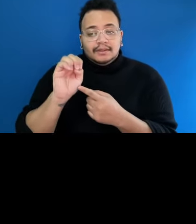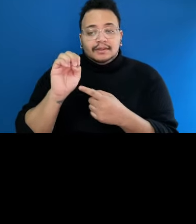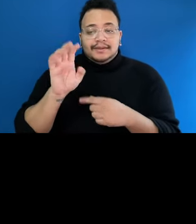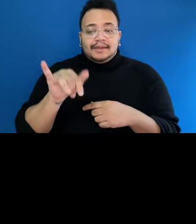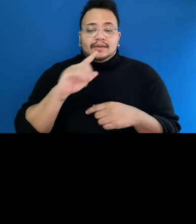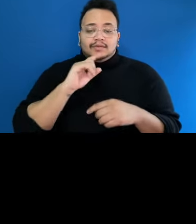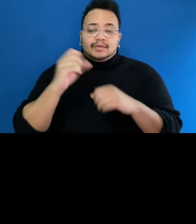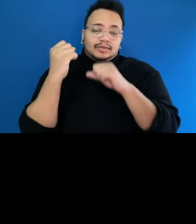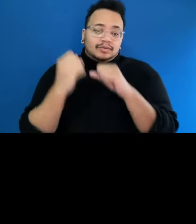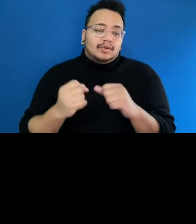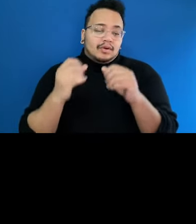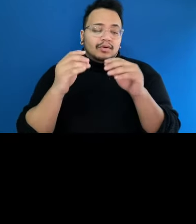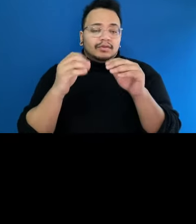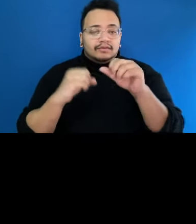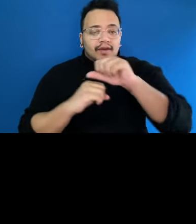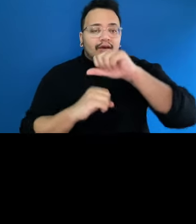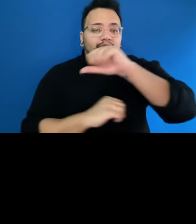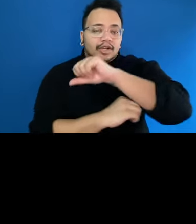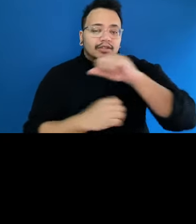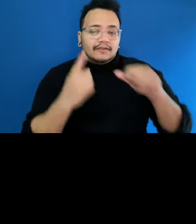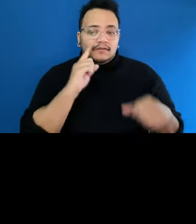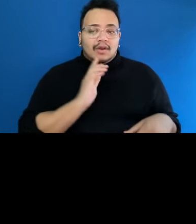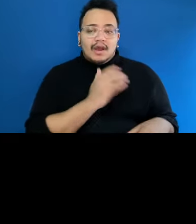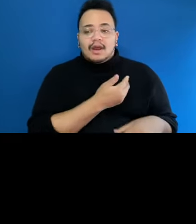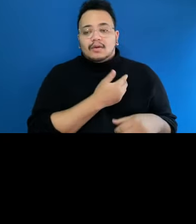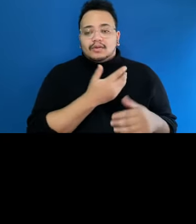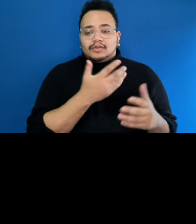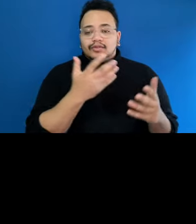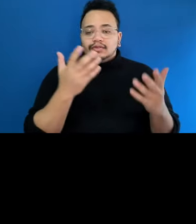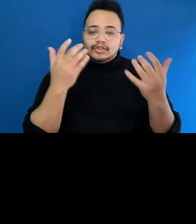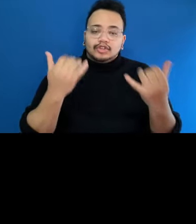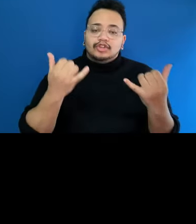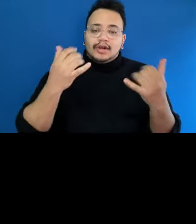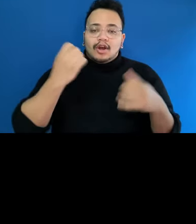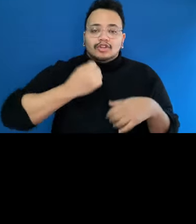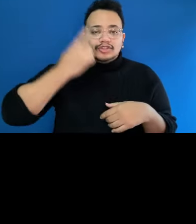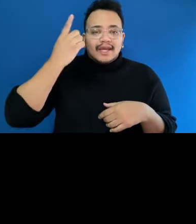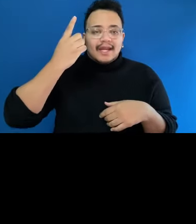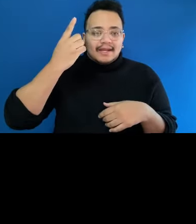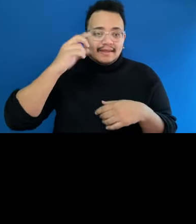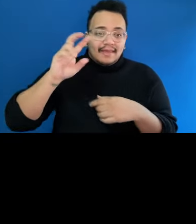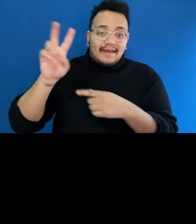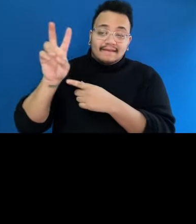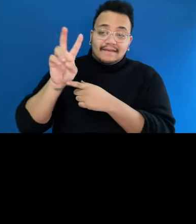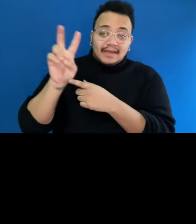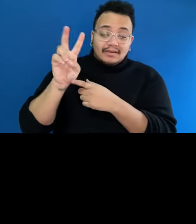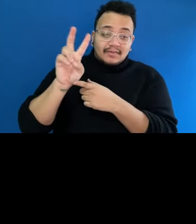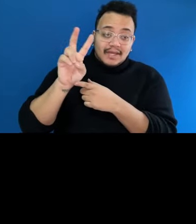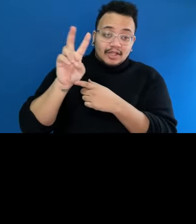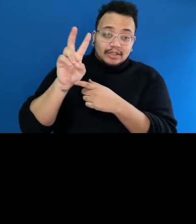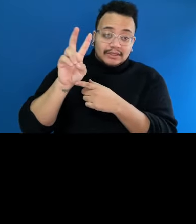for a lot of our current understandings, about how victimization relates to negative health outcomes.